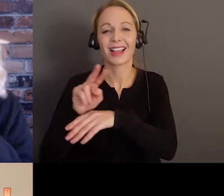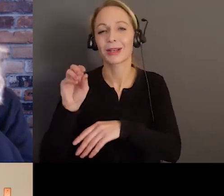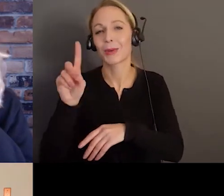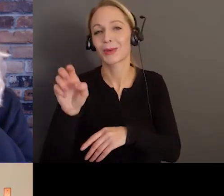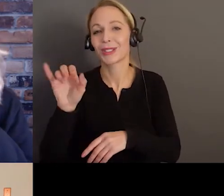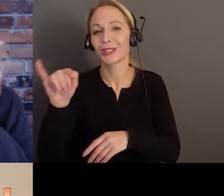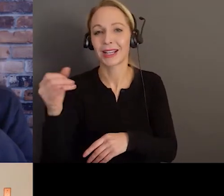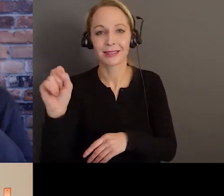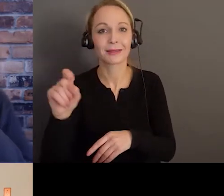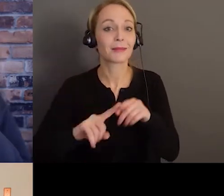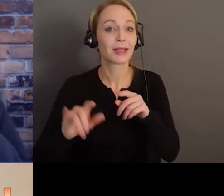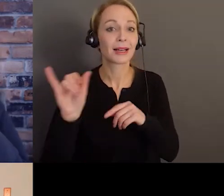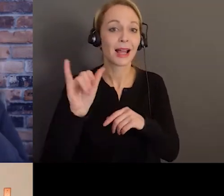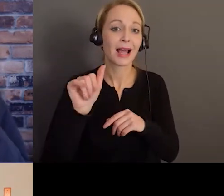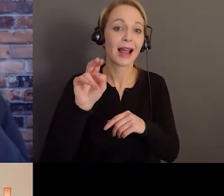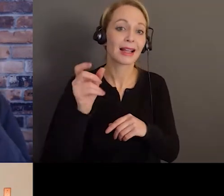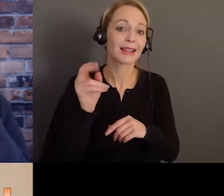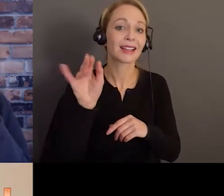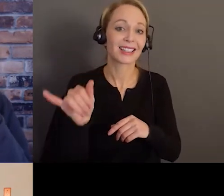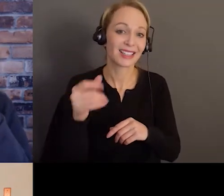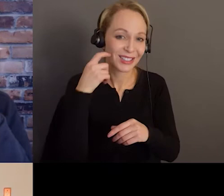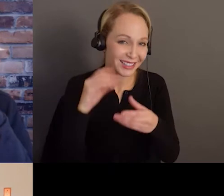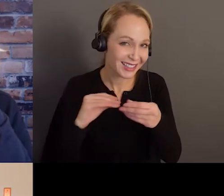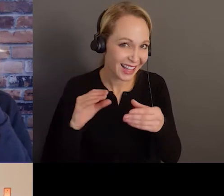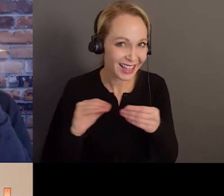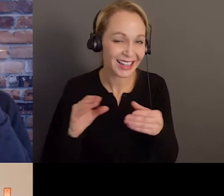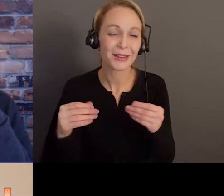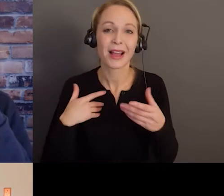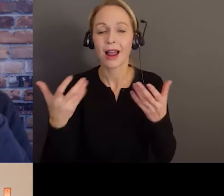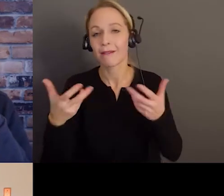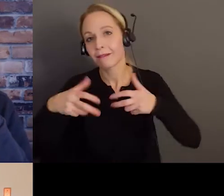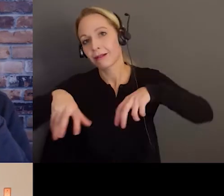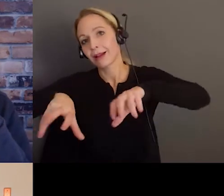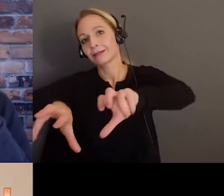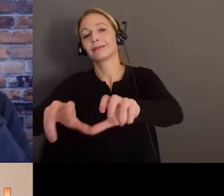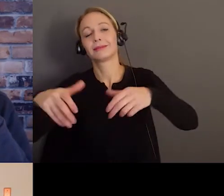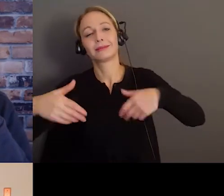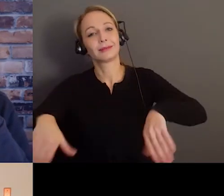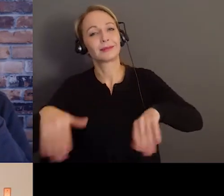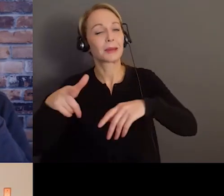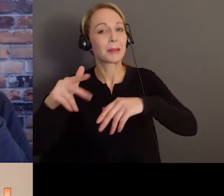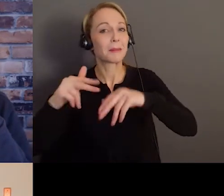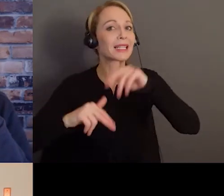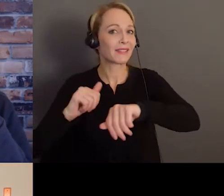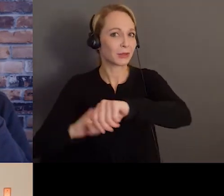BUT LIKE ANTHONY SAID WE PUT A LOT OF INVESTMENT IN BUILDING THE FOUNDATION AND HAVING THIS FOUNDATION TO